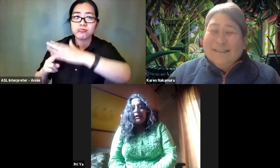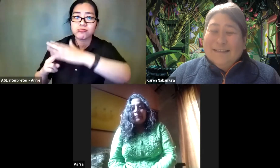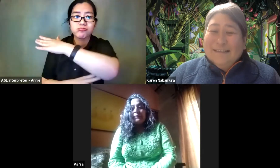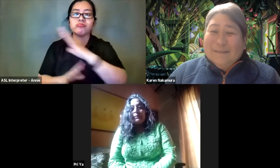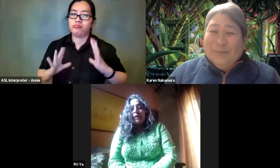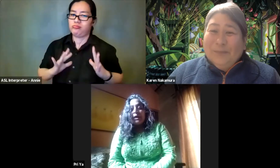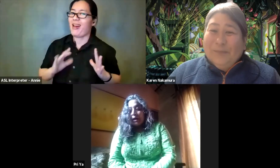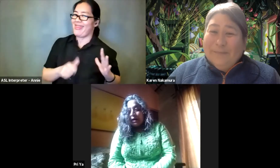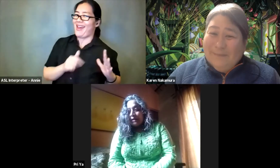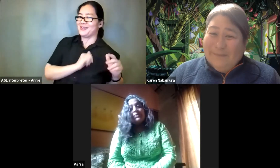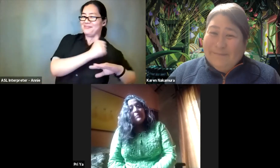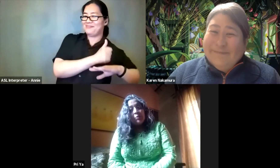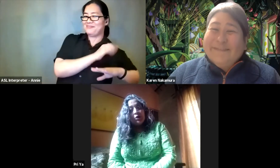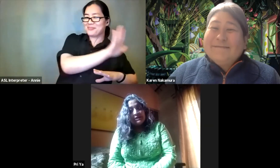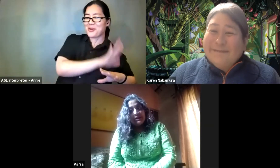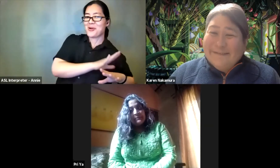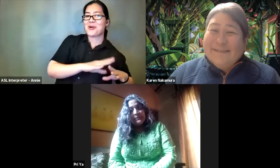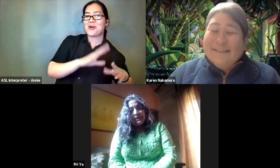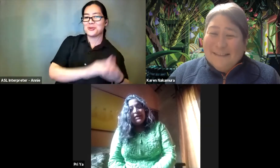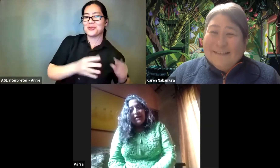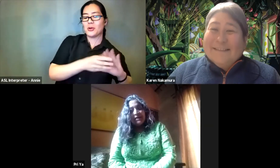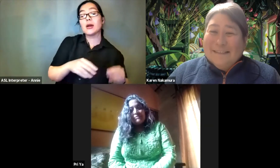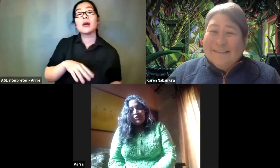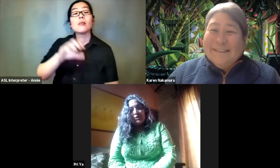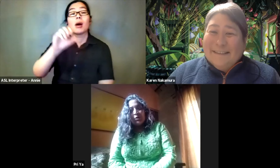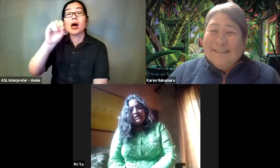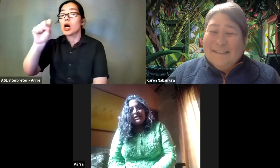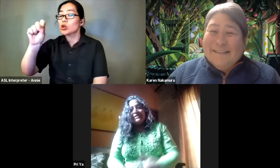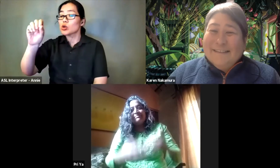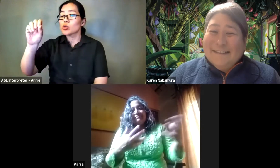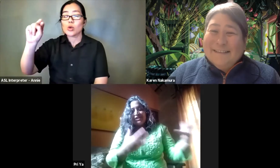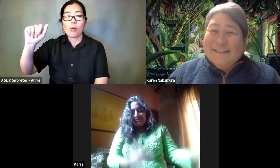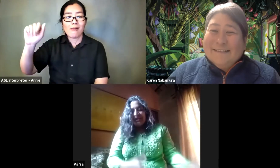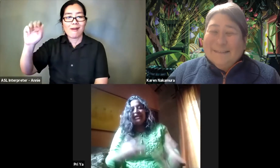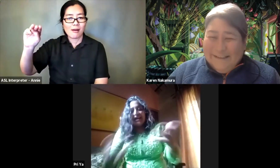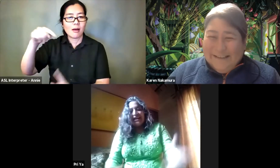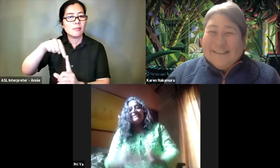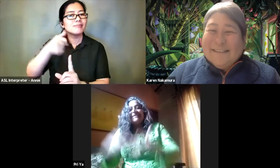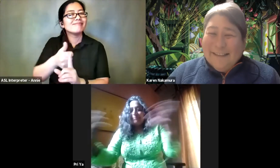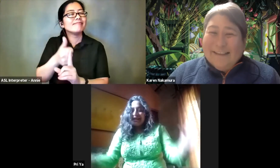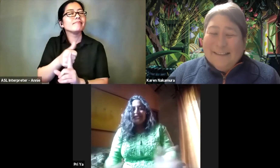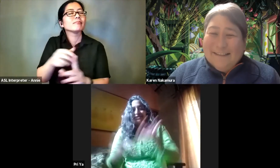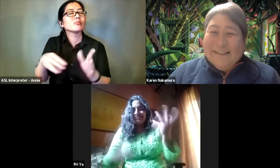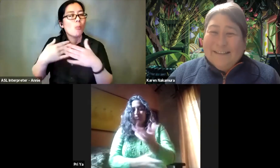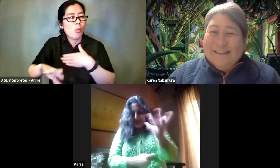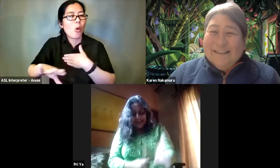Priya Ramasubban: cerebral palsy. Priya Ramasubban: So it wasn't that she fell them had an accident but that's story down